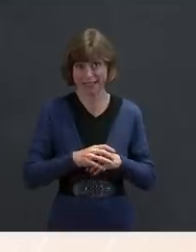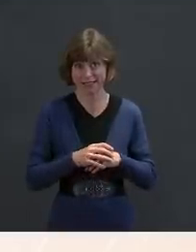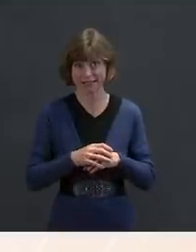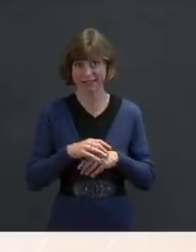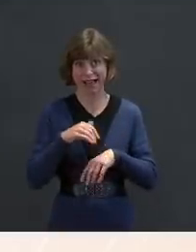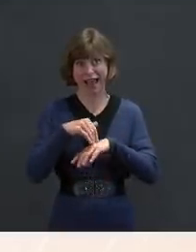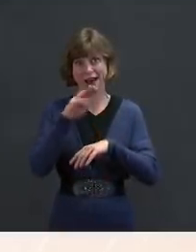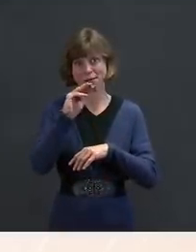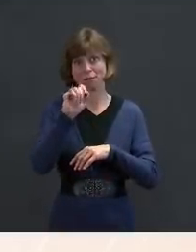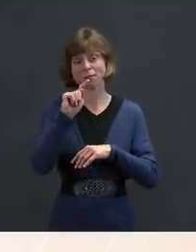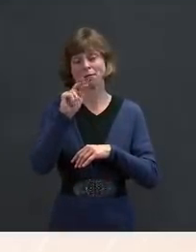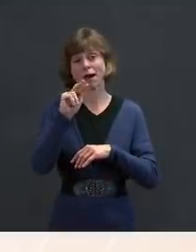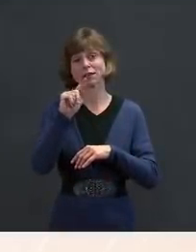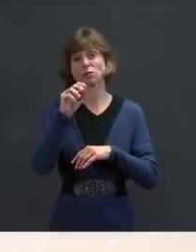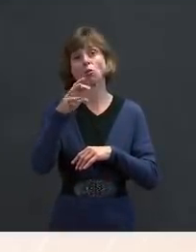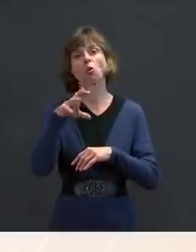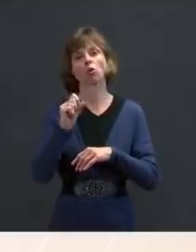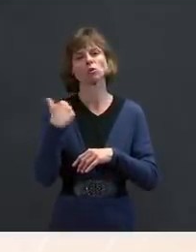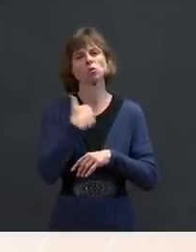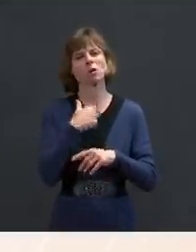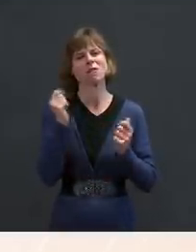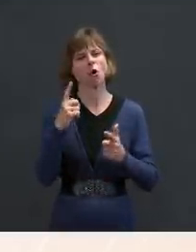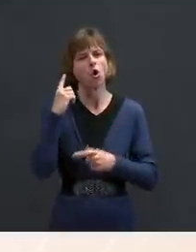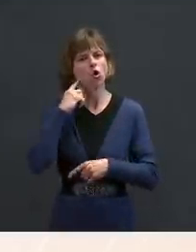which we have all heard so much about.